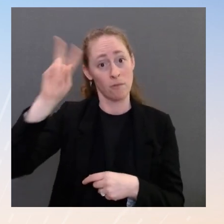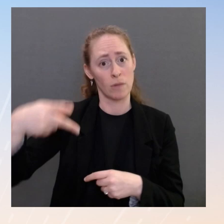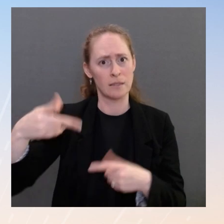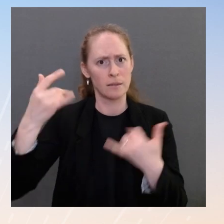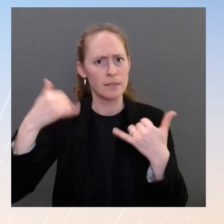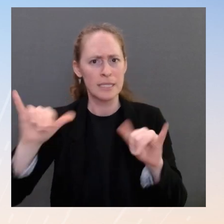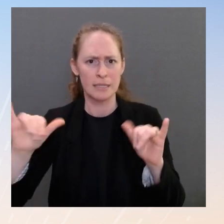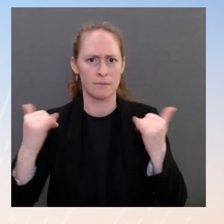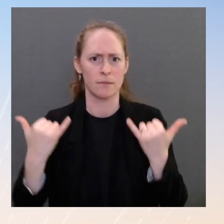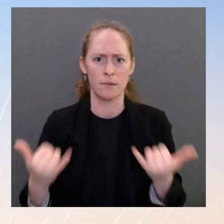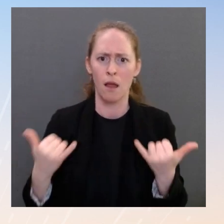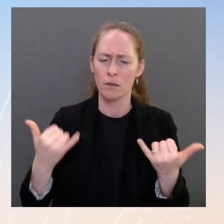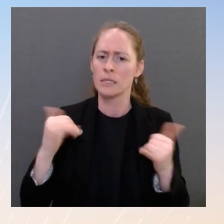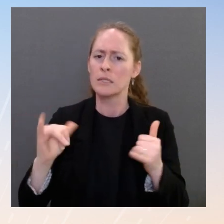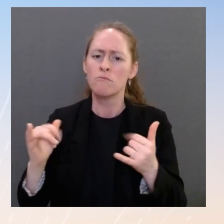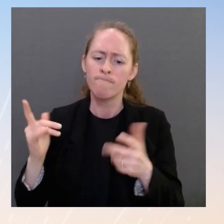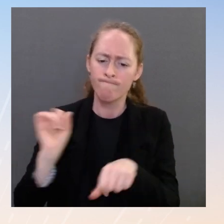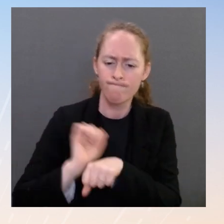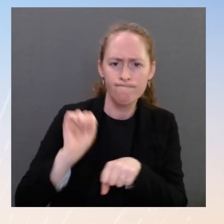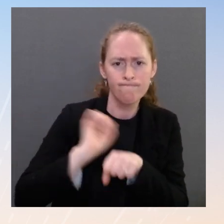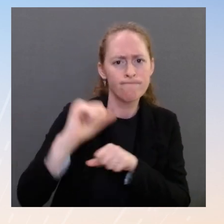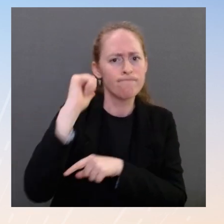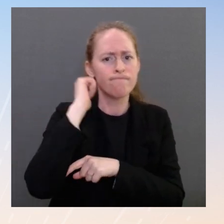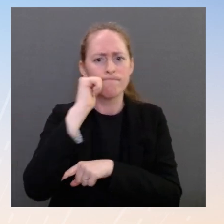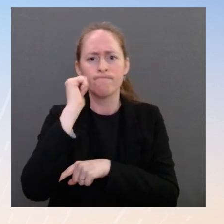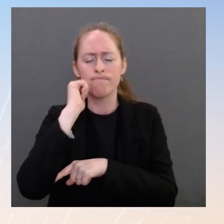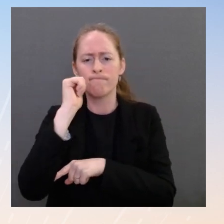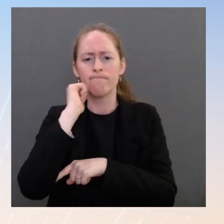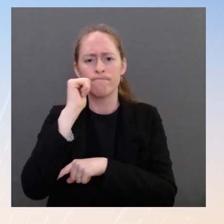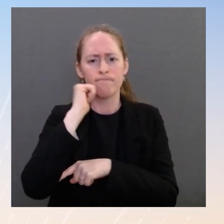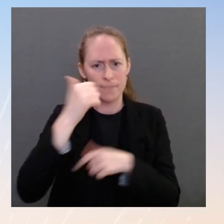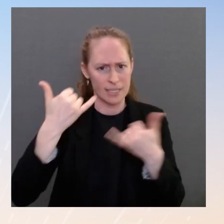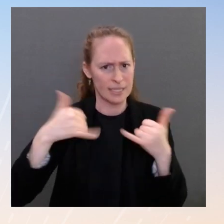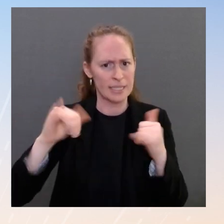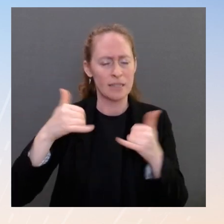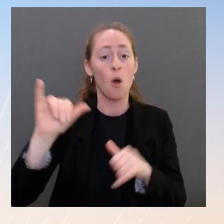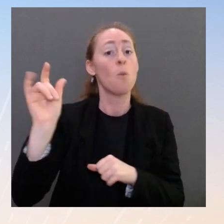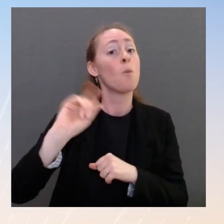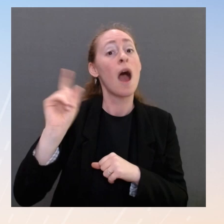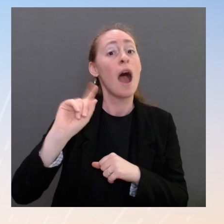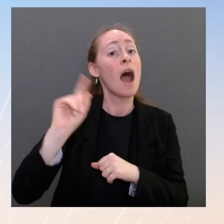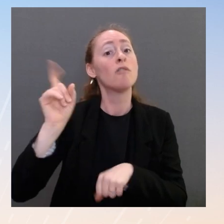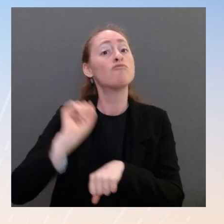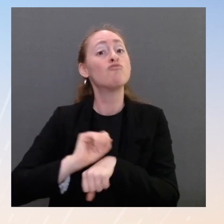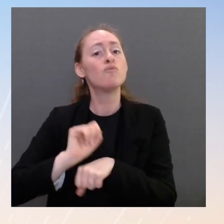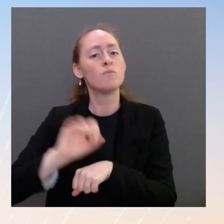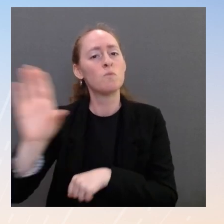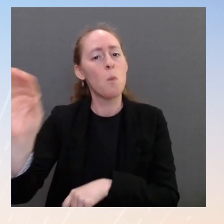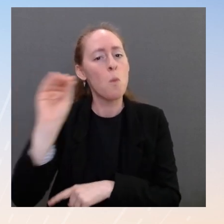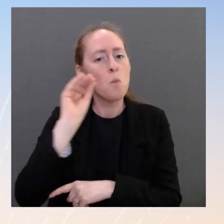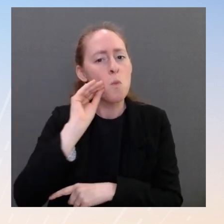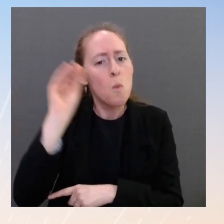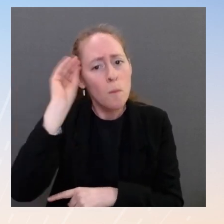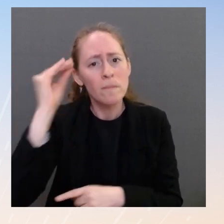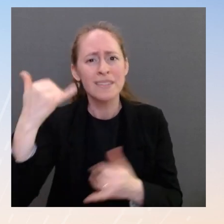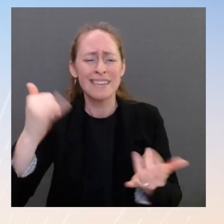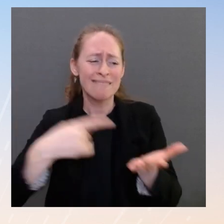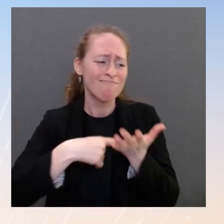as the Vice President of the United States, from home, engaging in meetings, policy discussions -- I'm sure you'll see her in some capacity